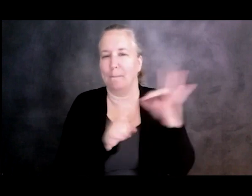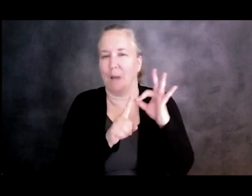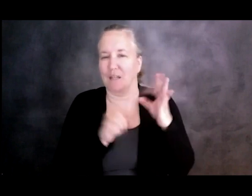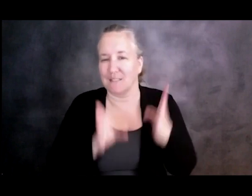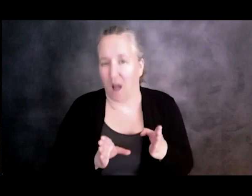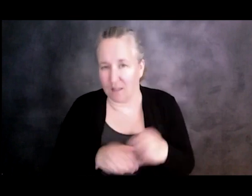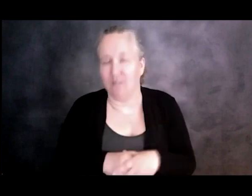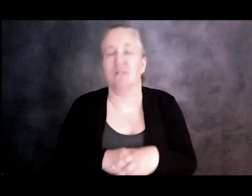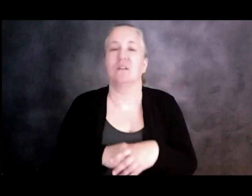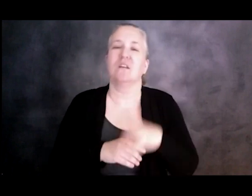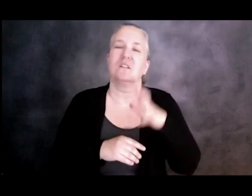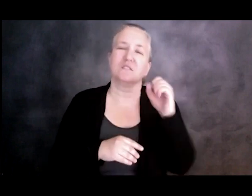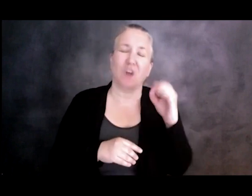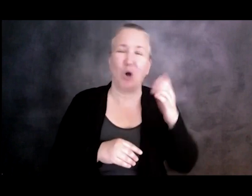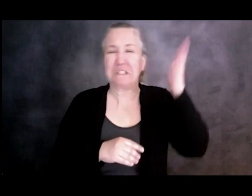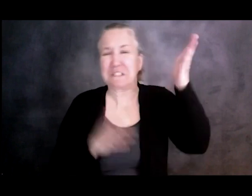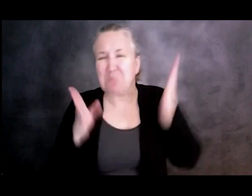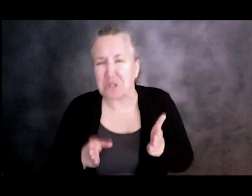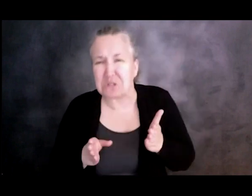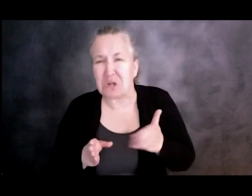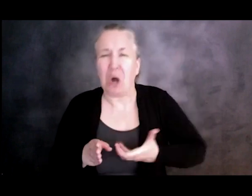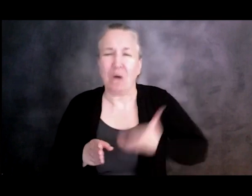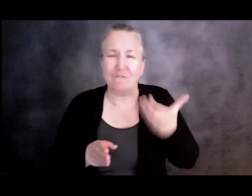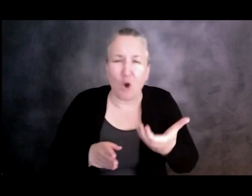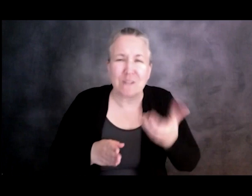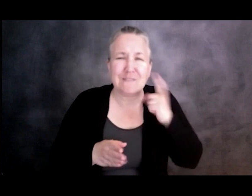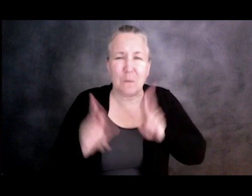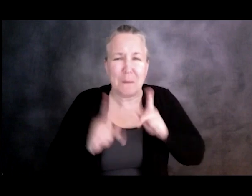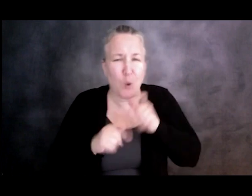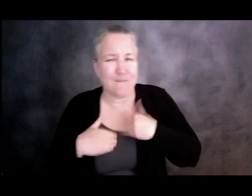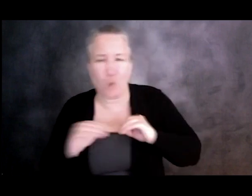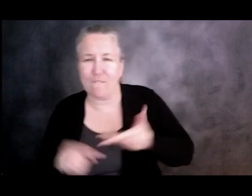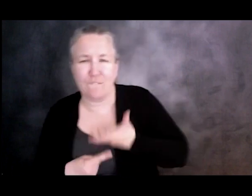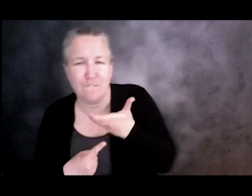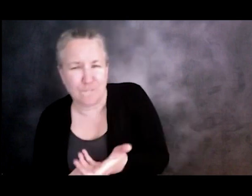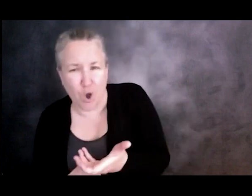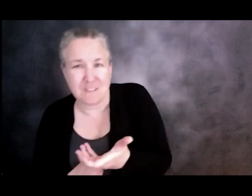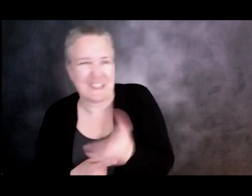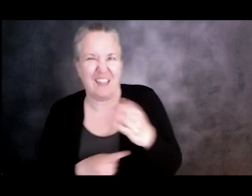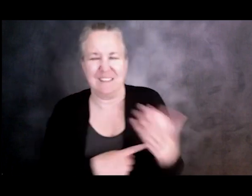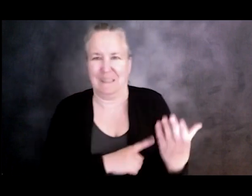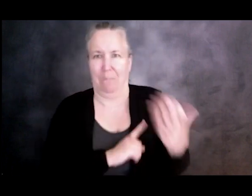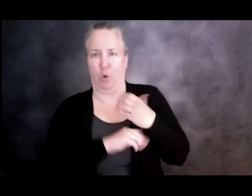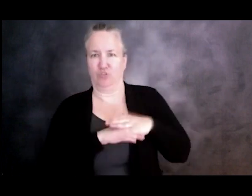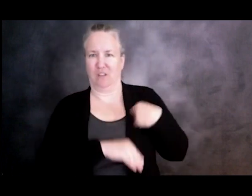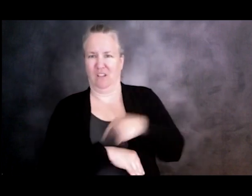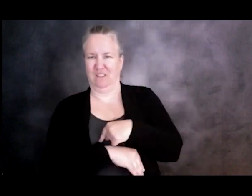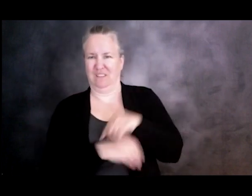the spokesperson, and so on, the voice for the voiceless, all that kind of stuff that's imposed on us in situations where we happen